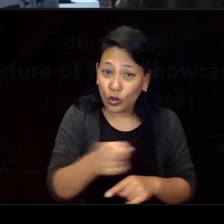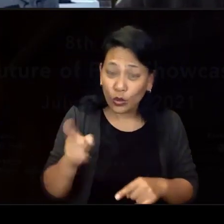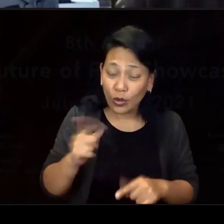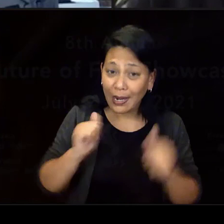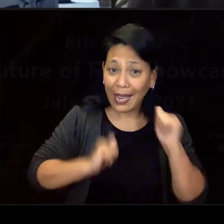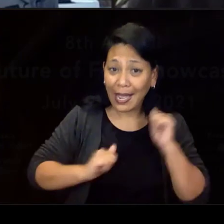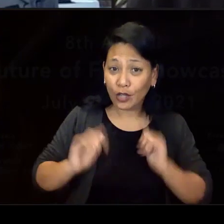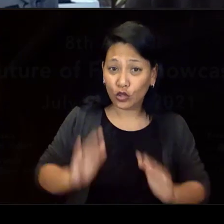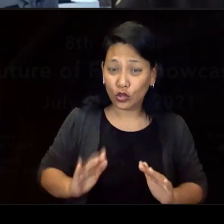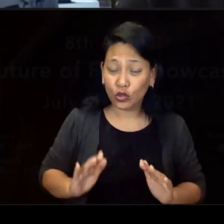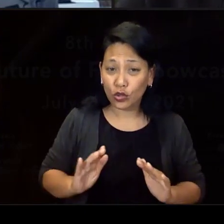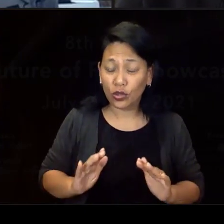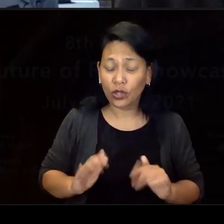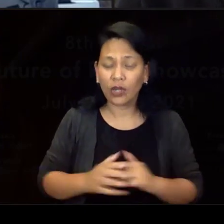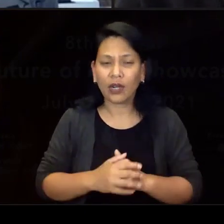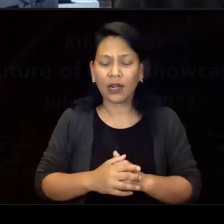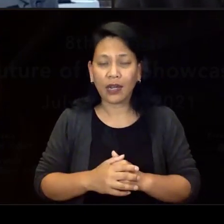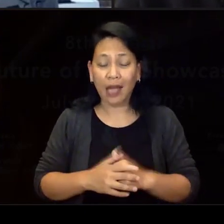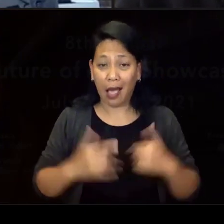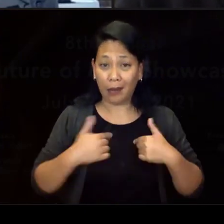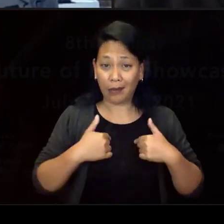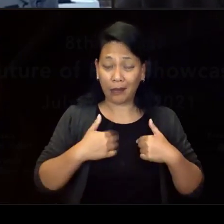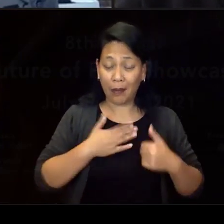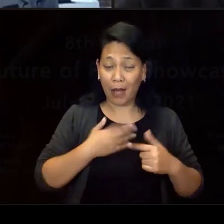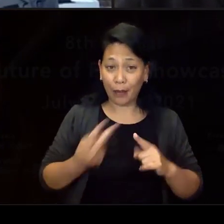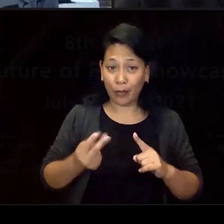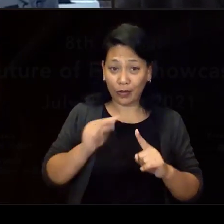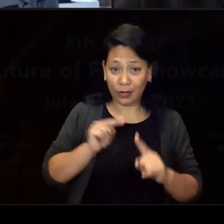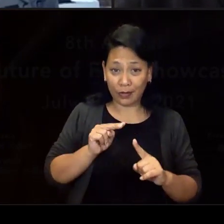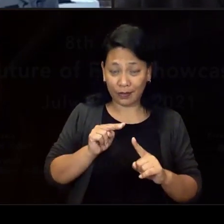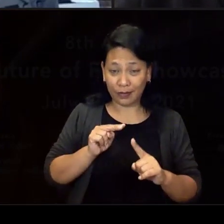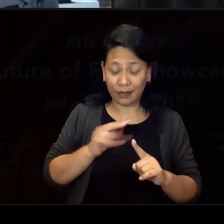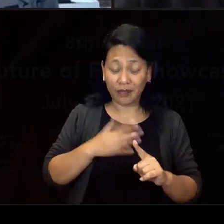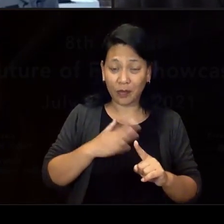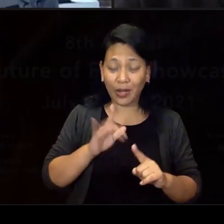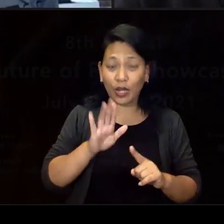Intimacy coordinator's point of view that your consent is always reversible.